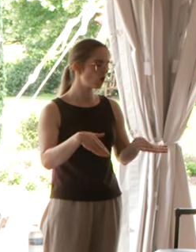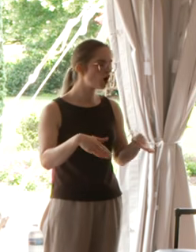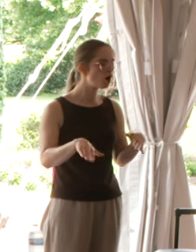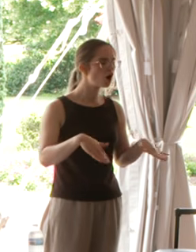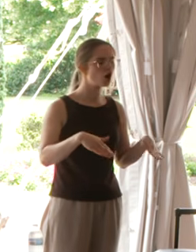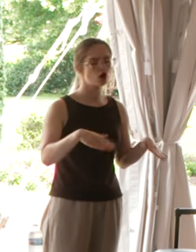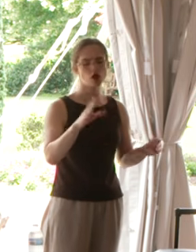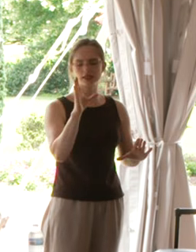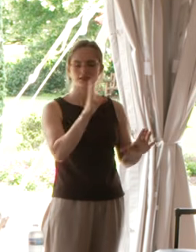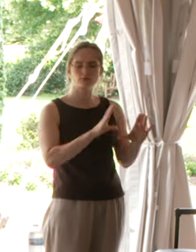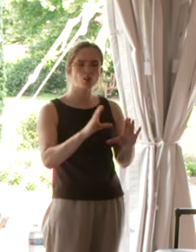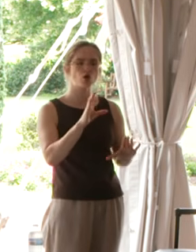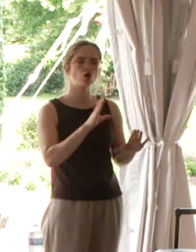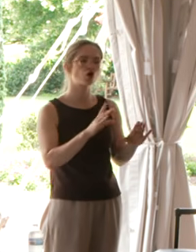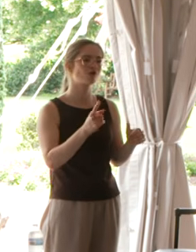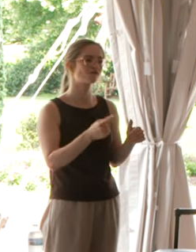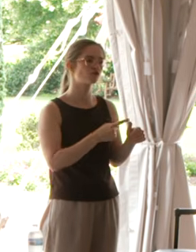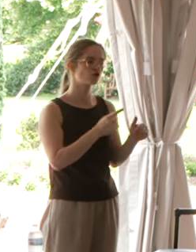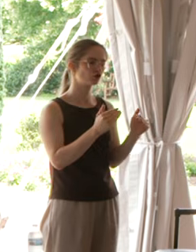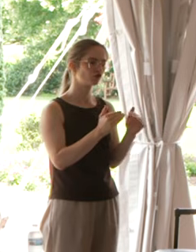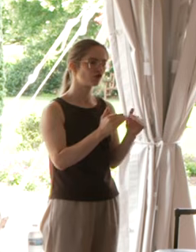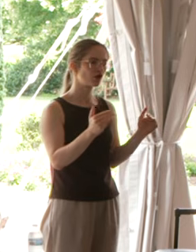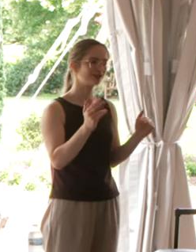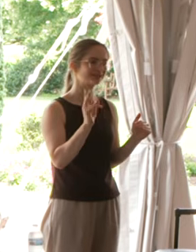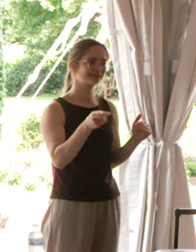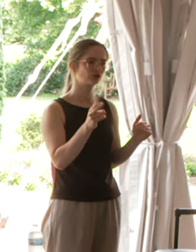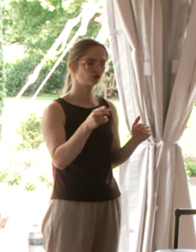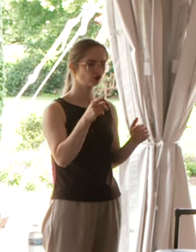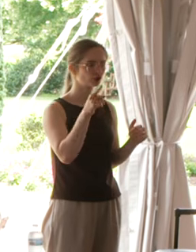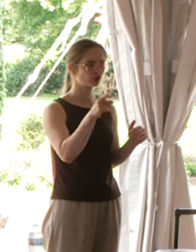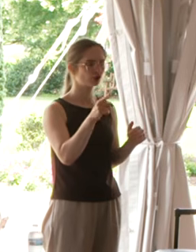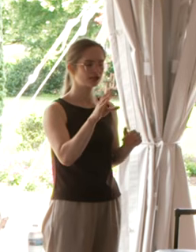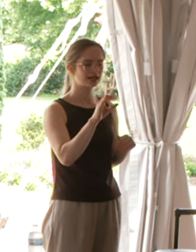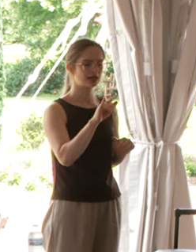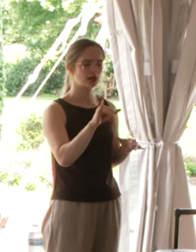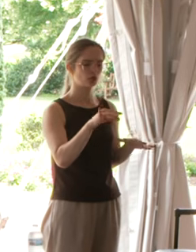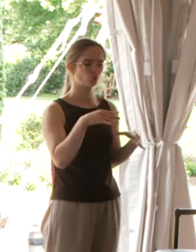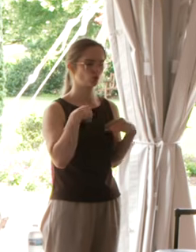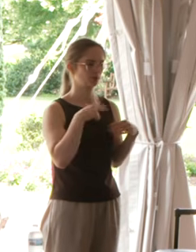explore the first floor of this historic county-owned manor if you haven't already,